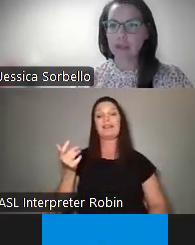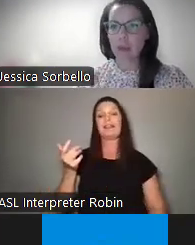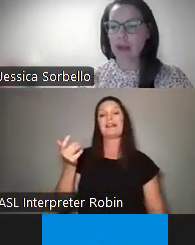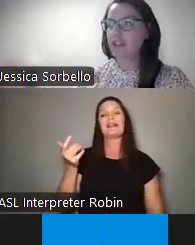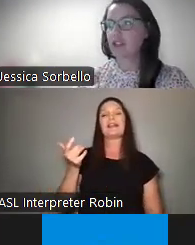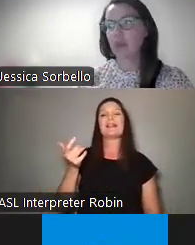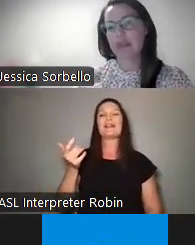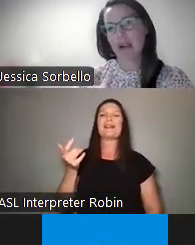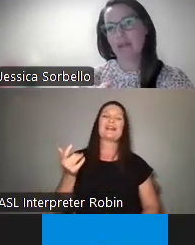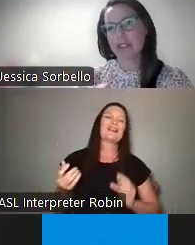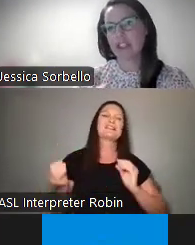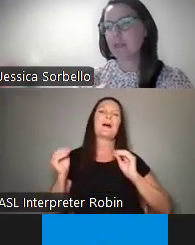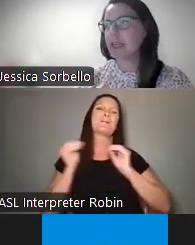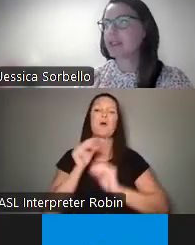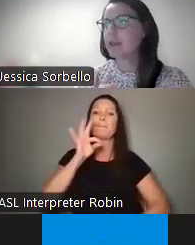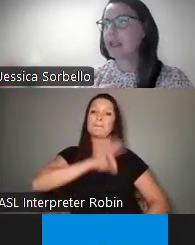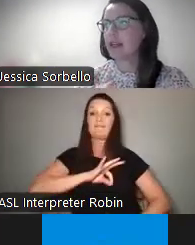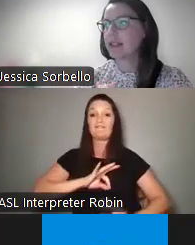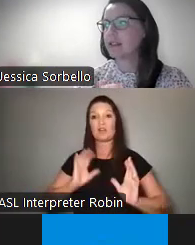also don't work with the folks you all work with. I want to